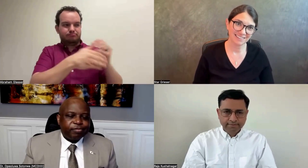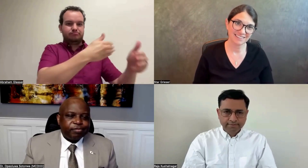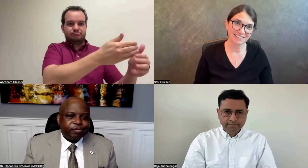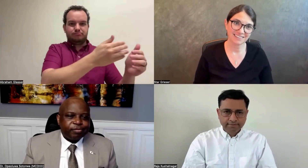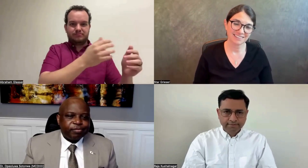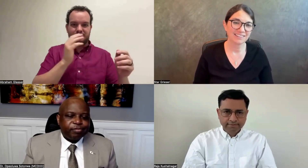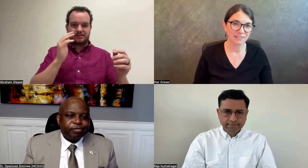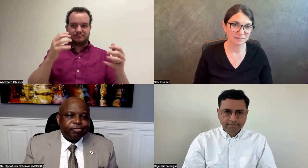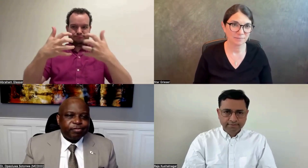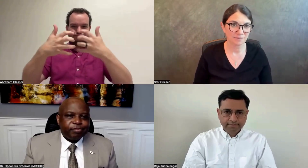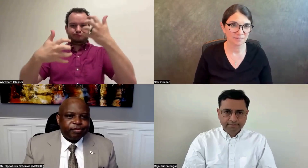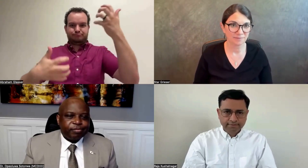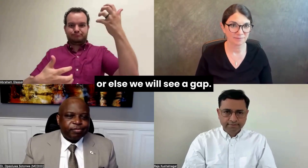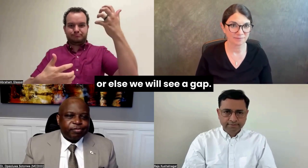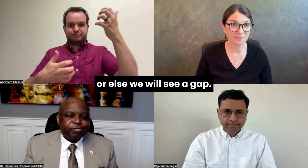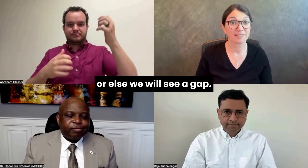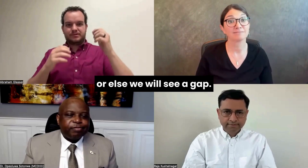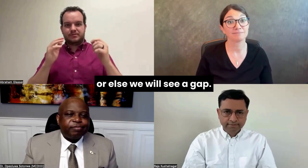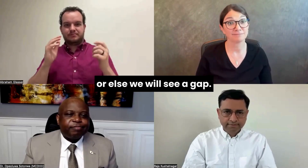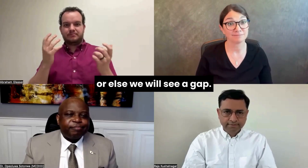or else we will see a gap.